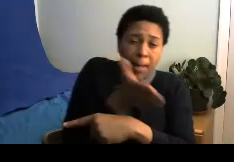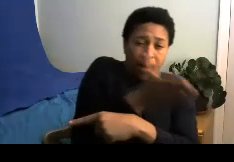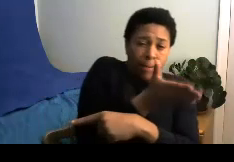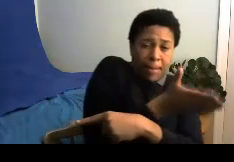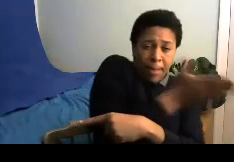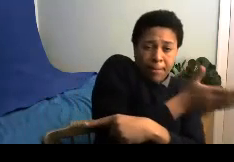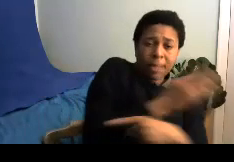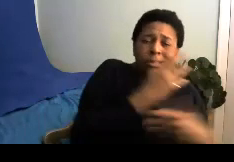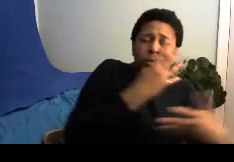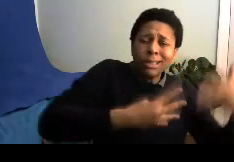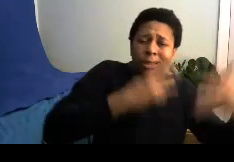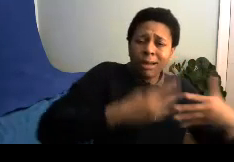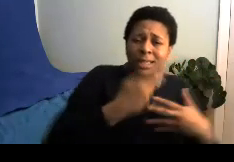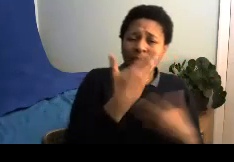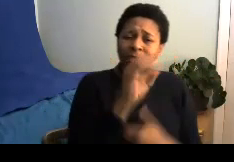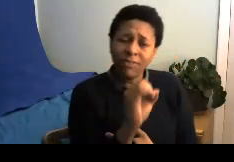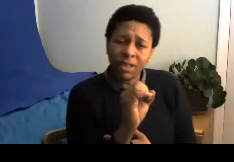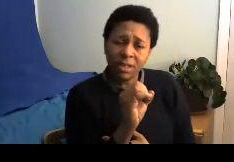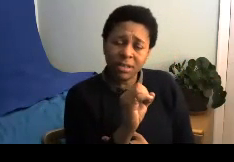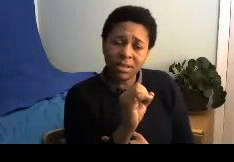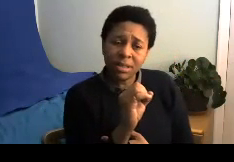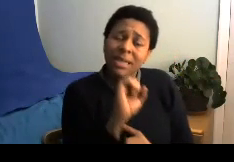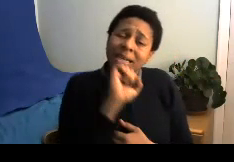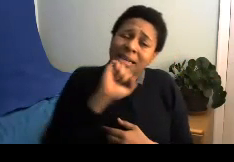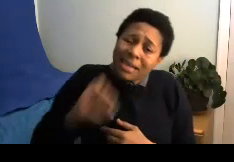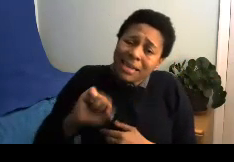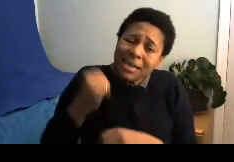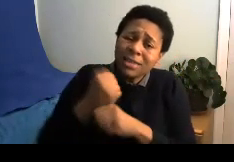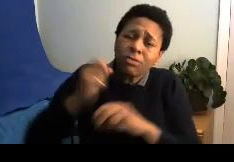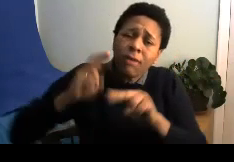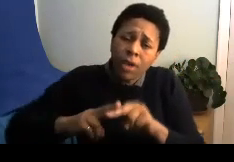offers readers a way of understanding through fiction,